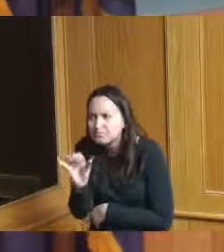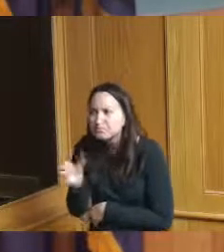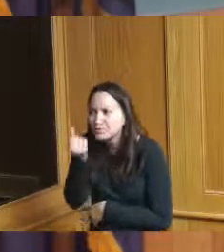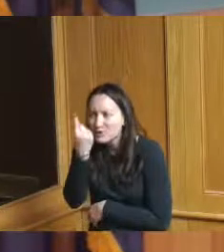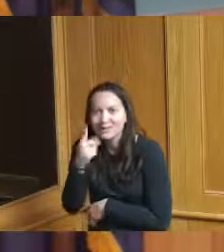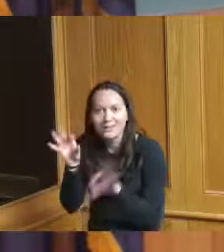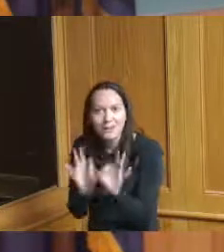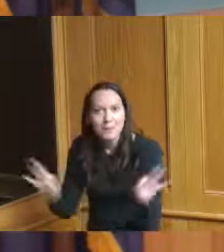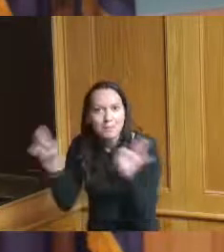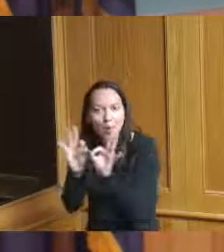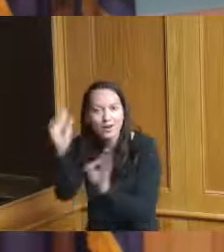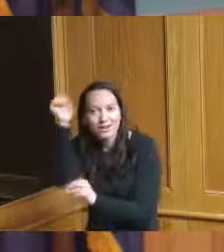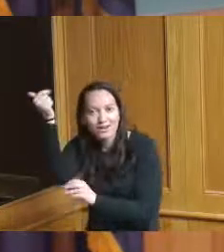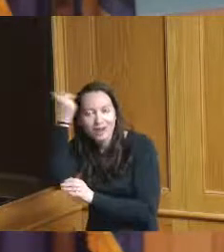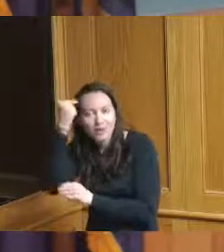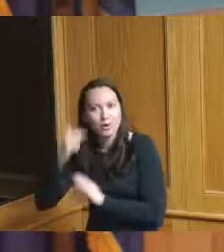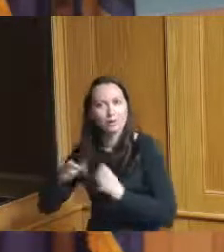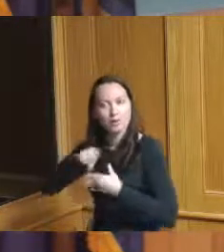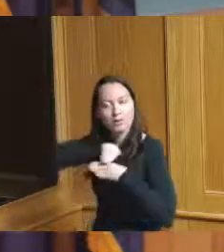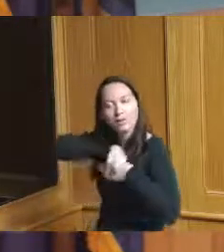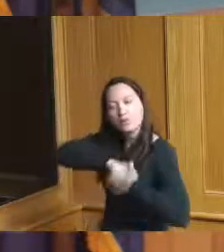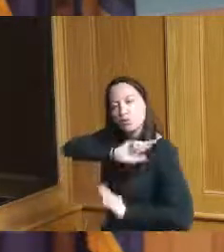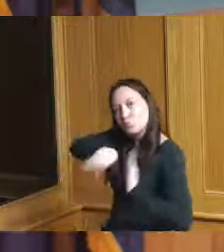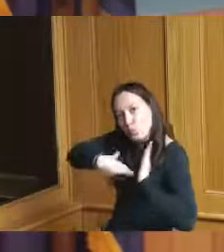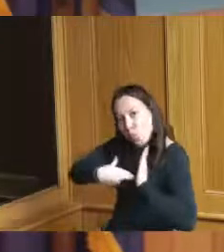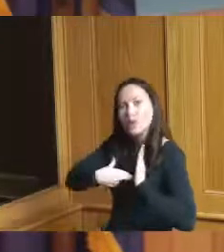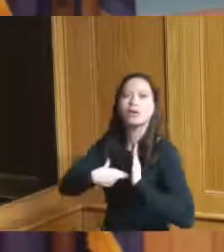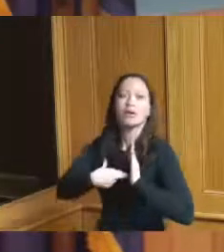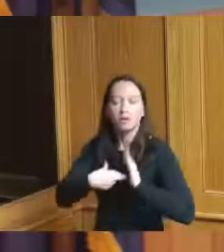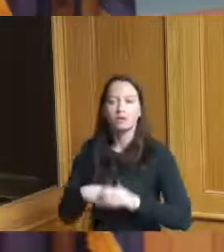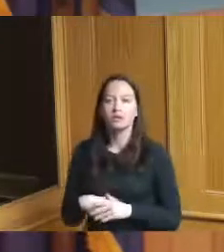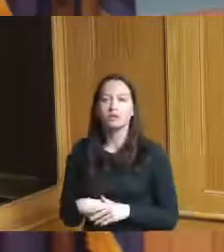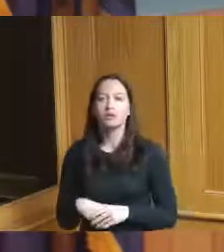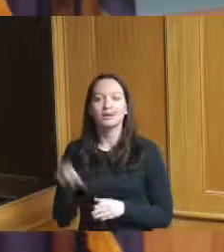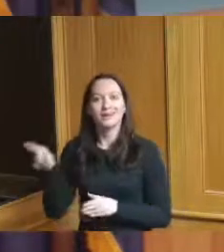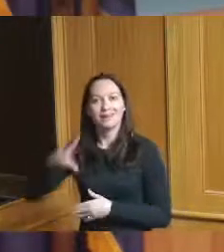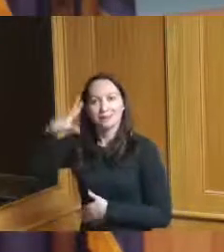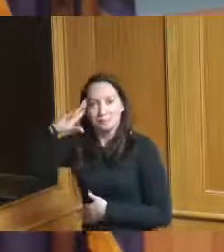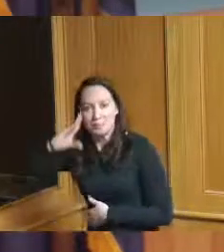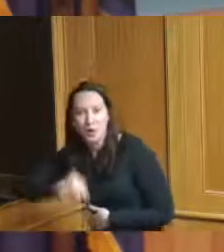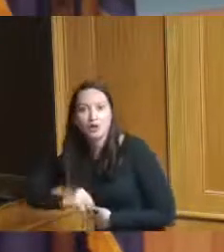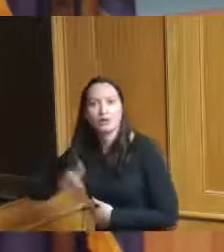government plays a role and so he had a learning experience but he was more concerned about wait